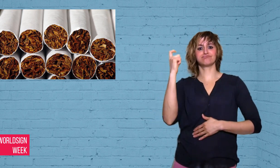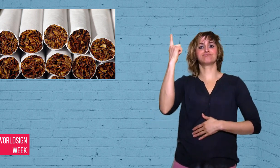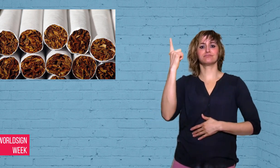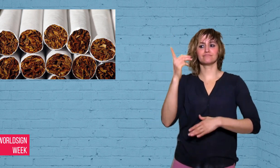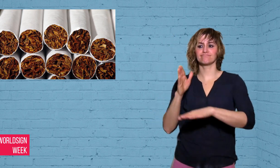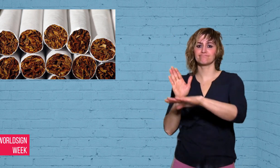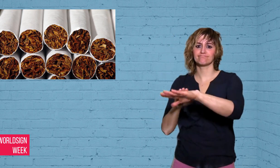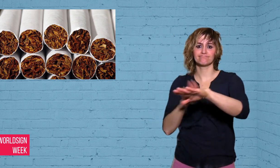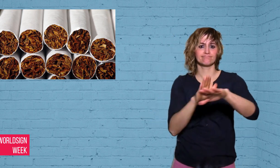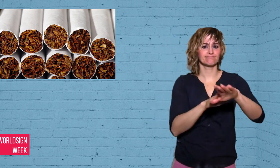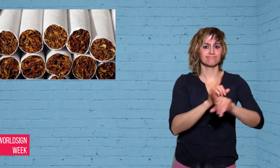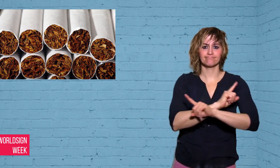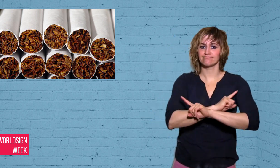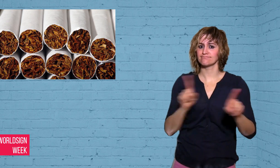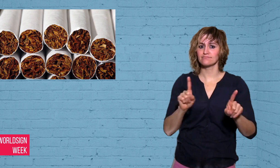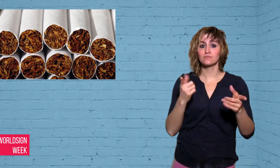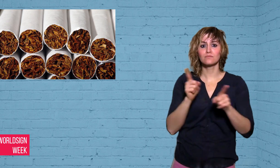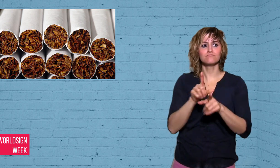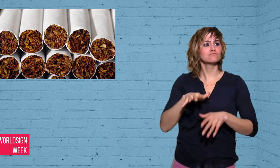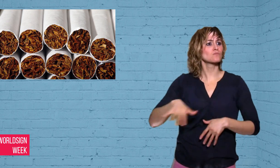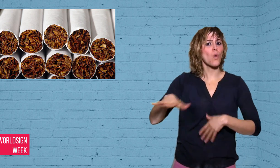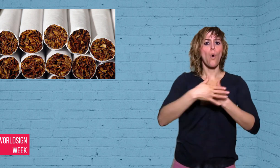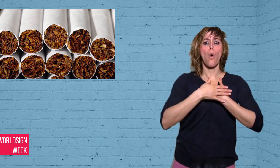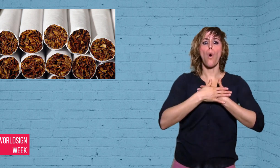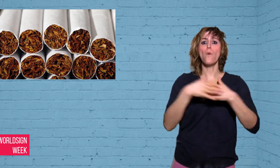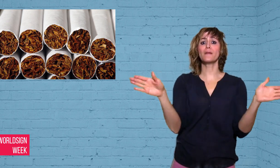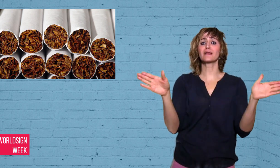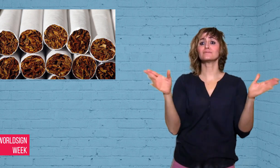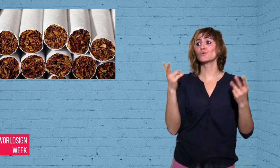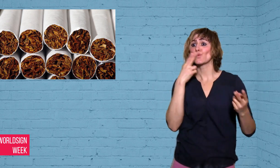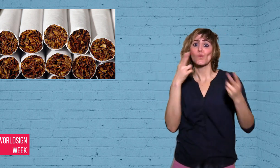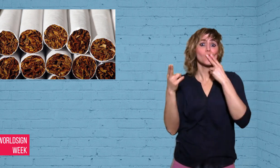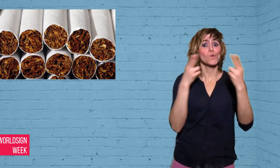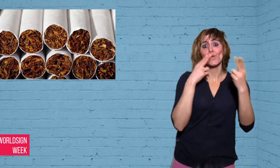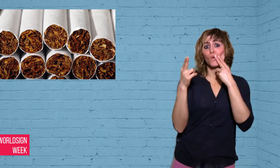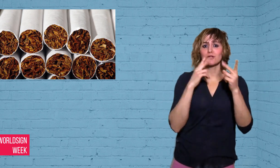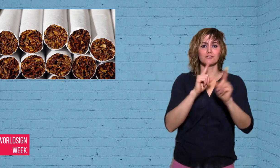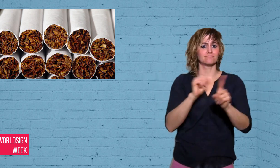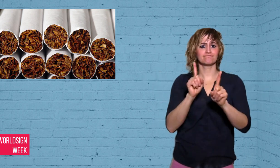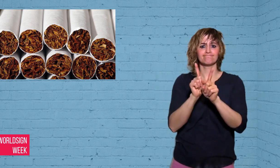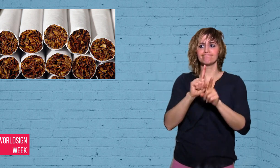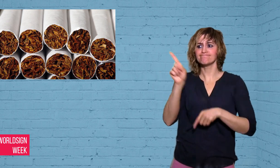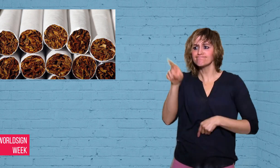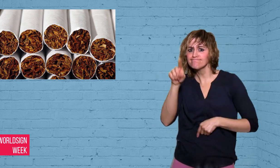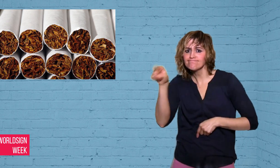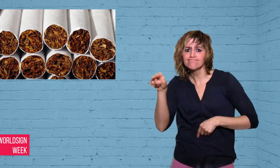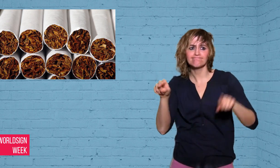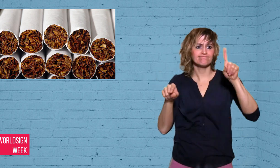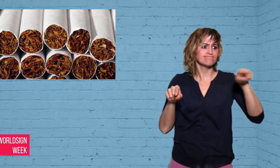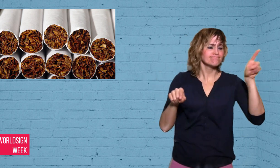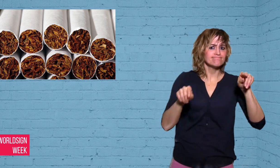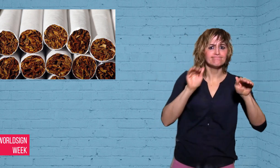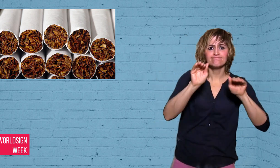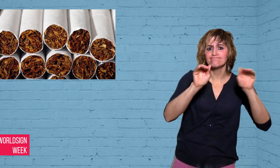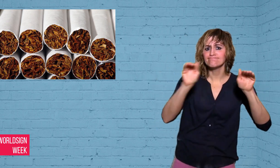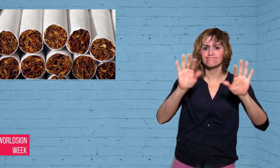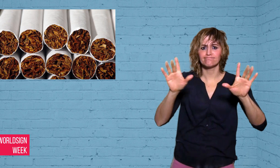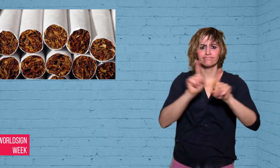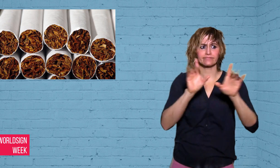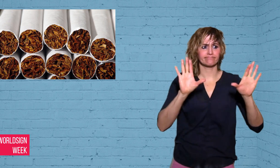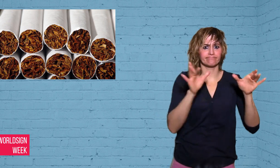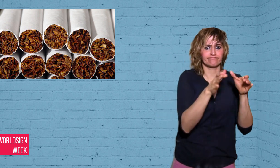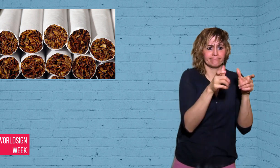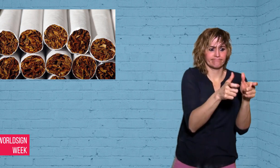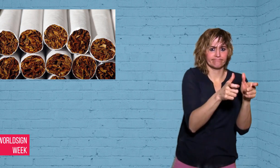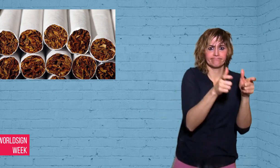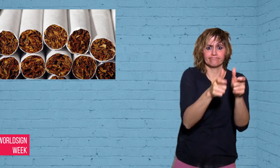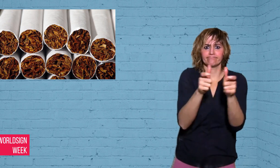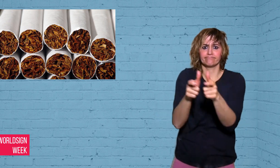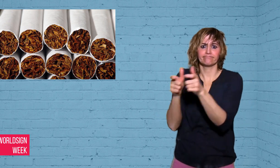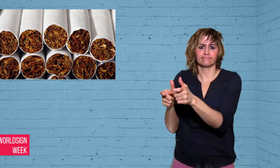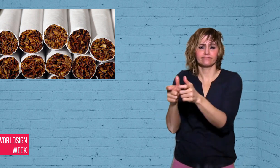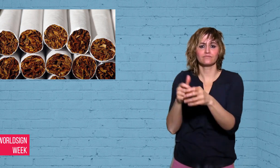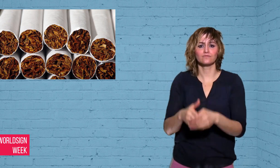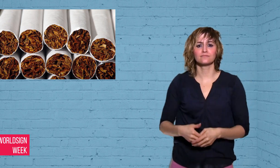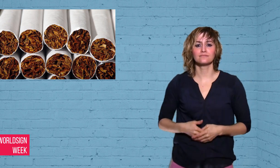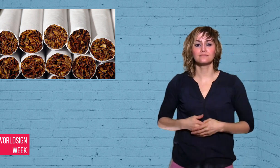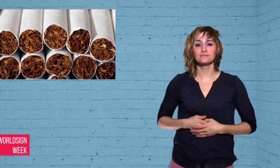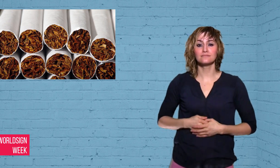and public restrictions began in 2013.